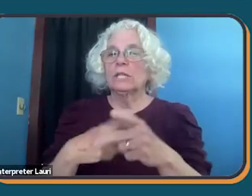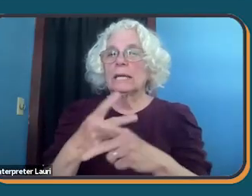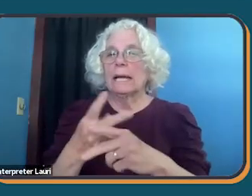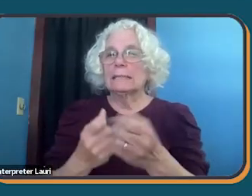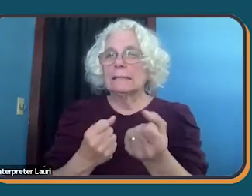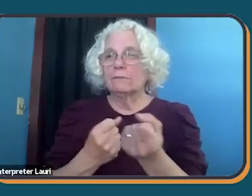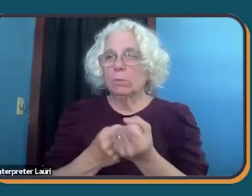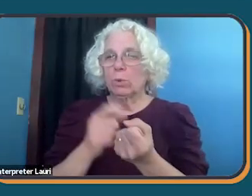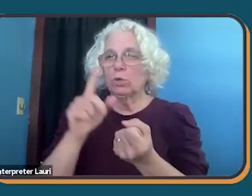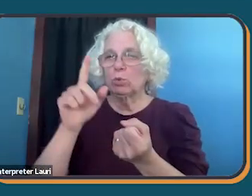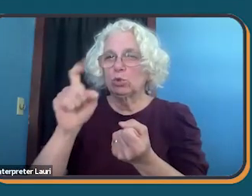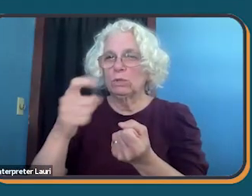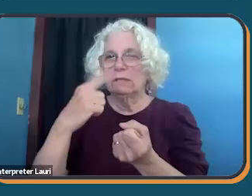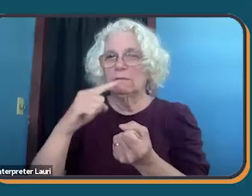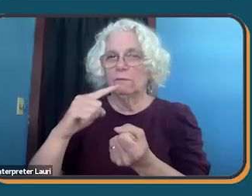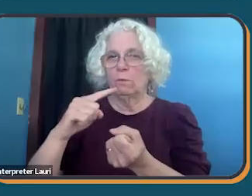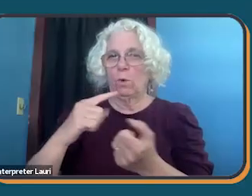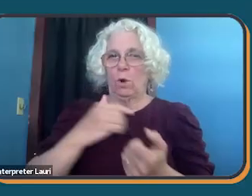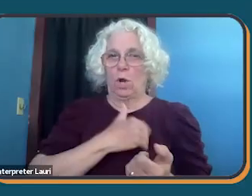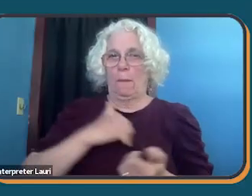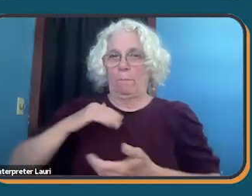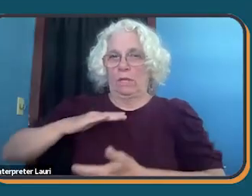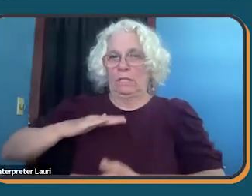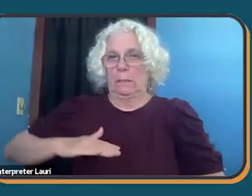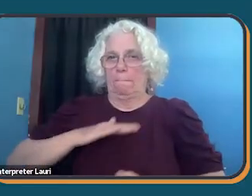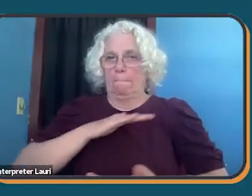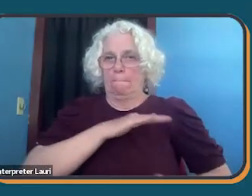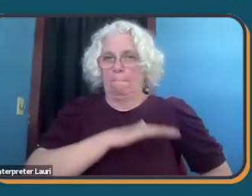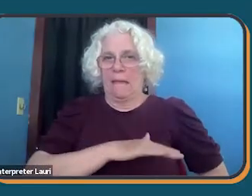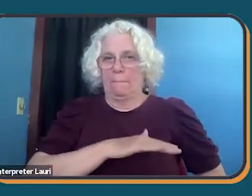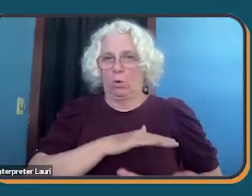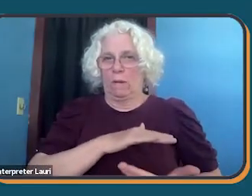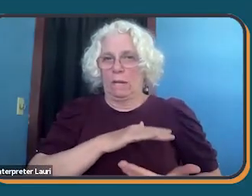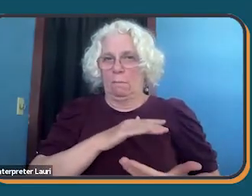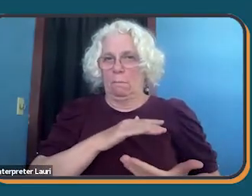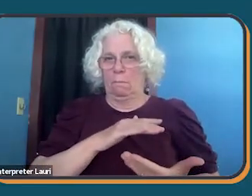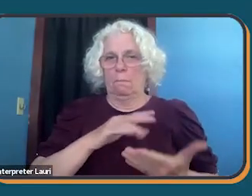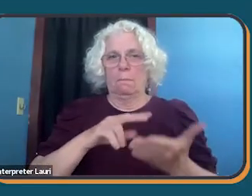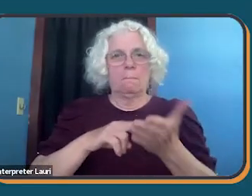What do you think you would need to be able to do this procedure?